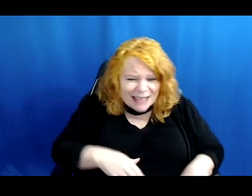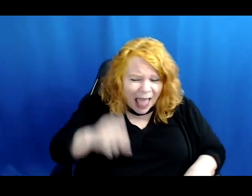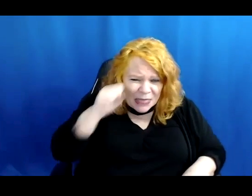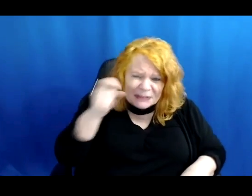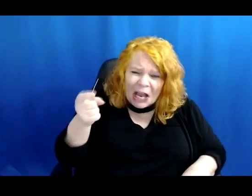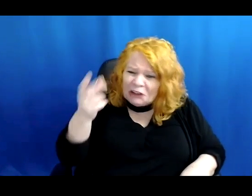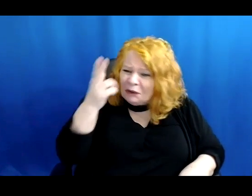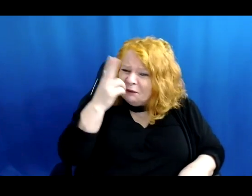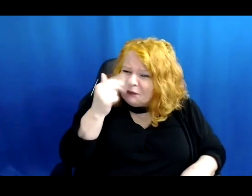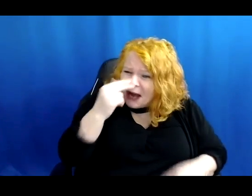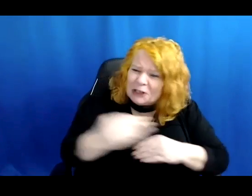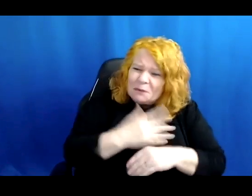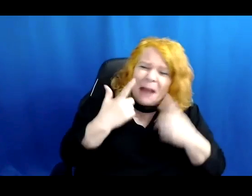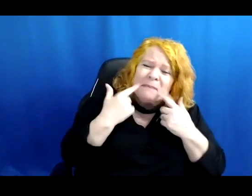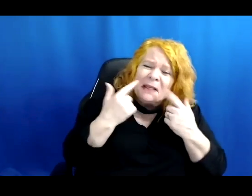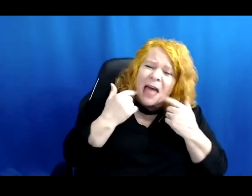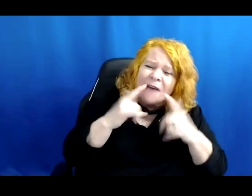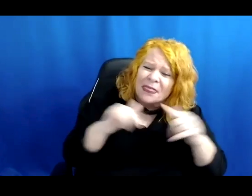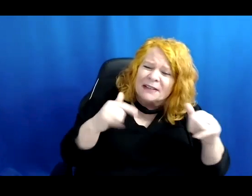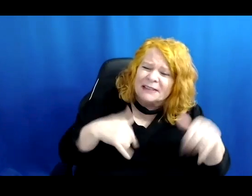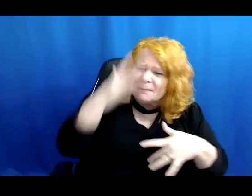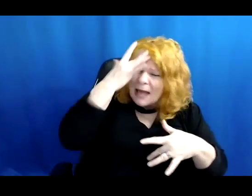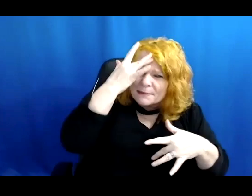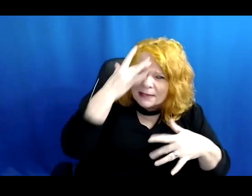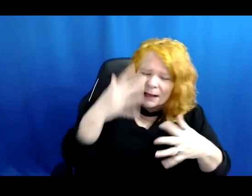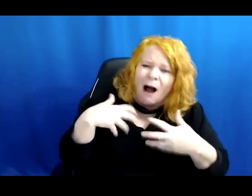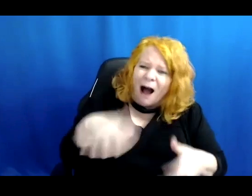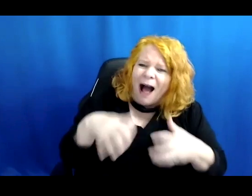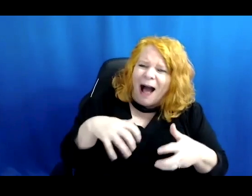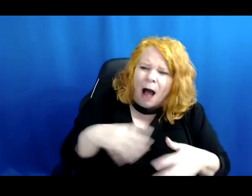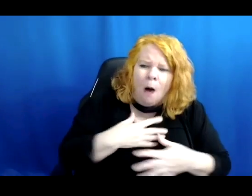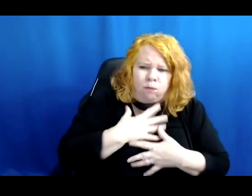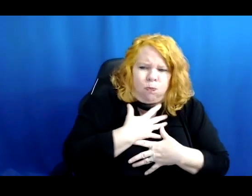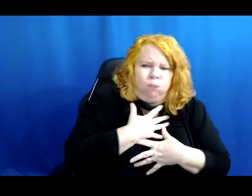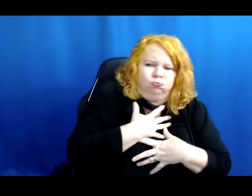“Oooooooh Ha, ha, ha, ha, ha, ha.”